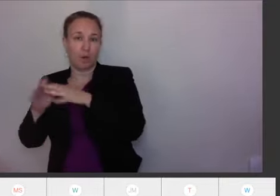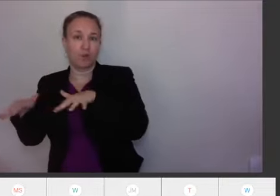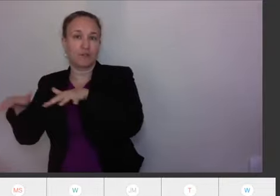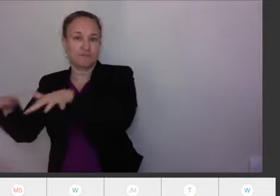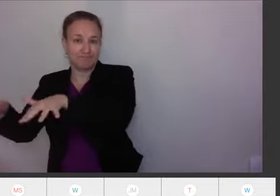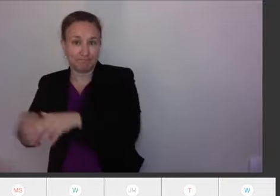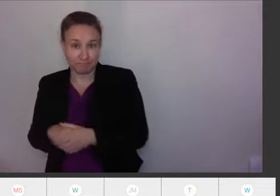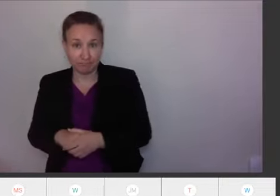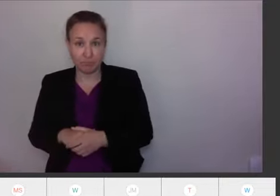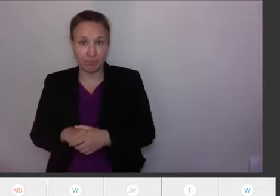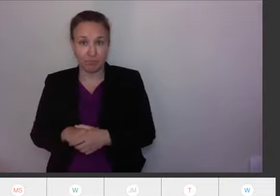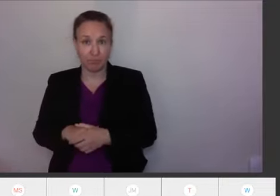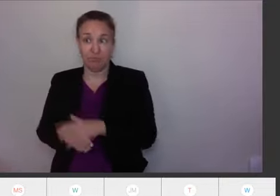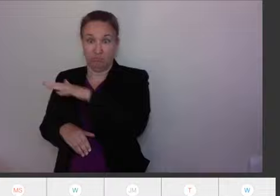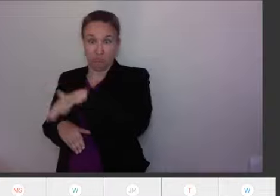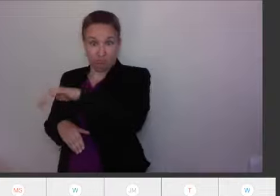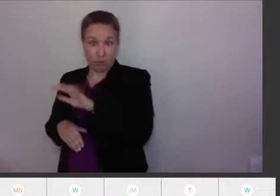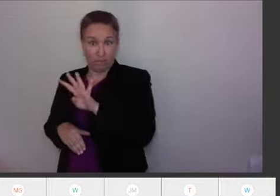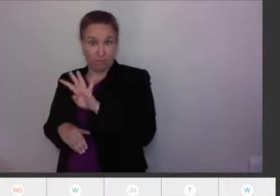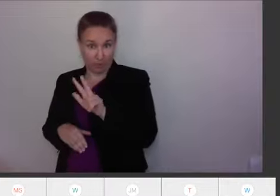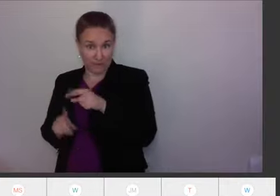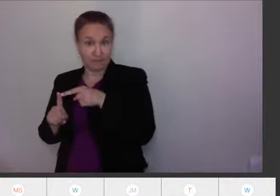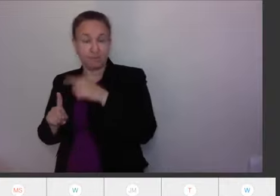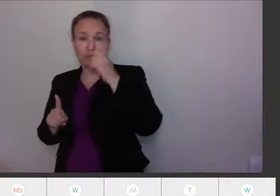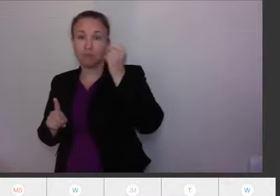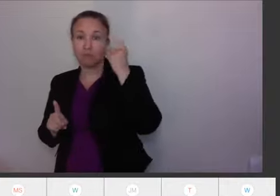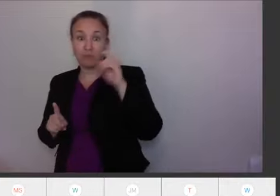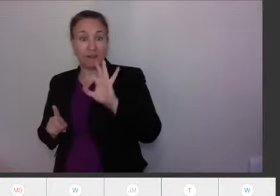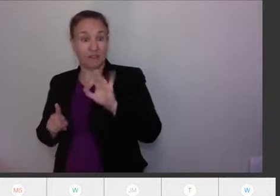of these 43 cases nine tests were conducted